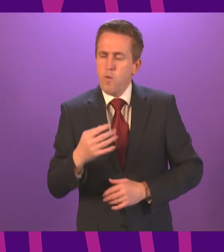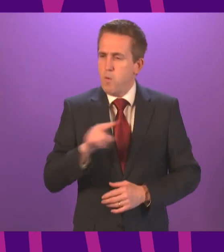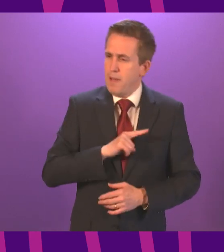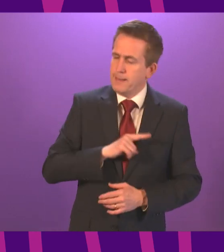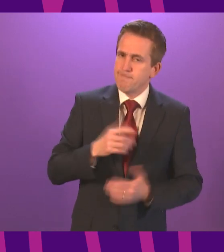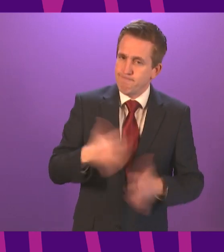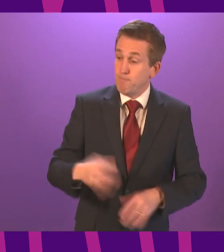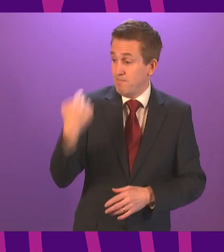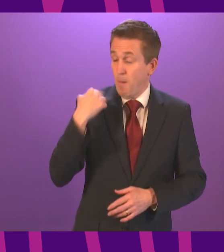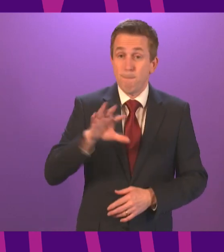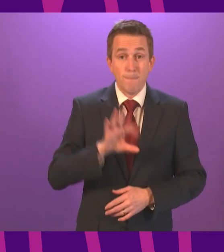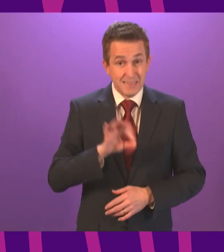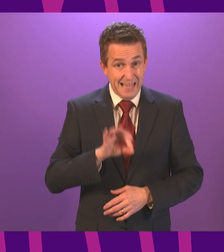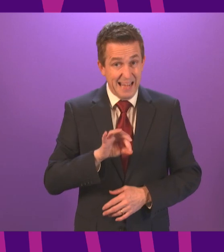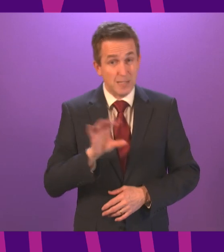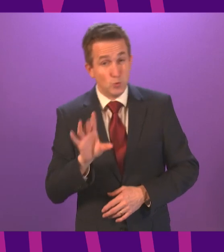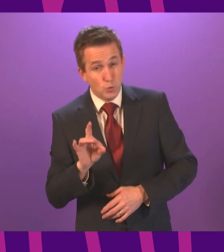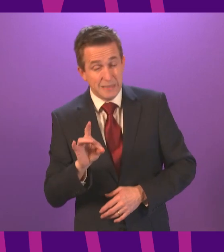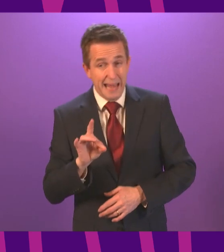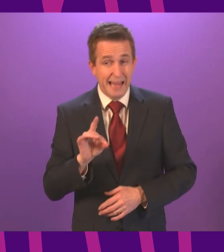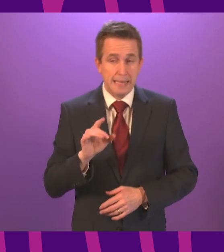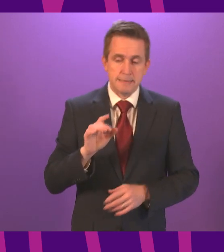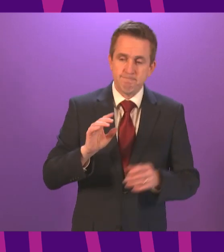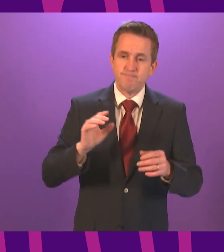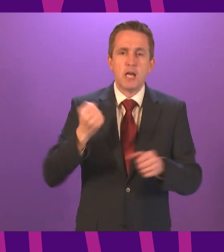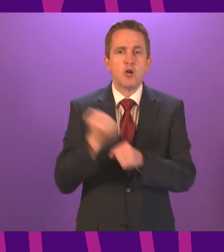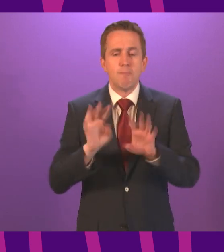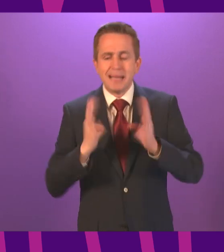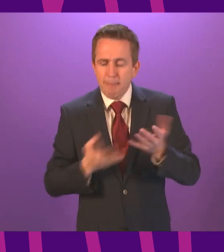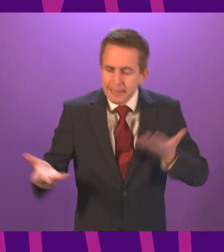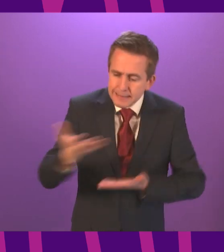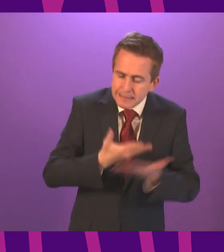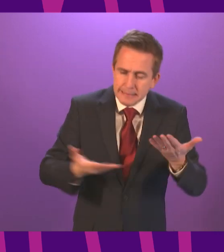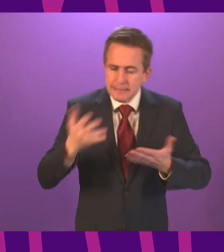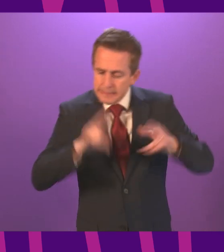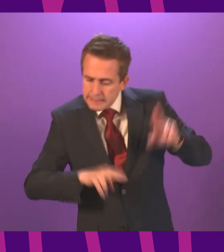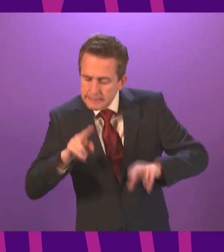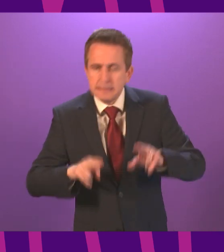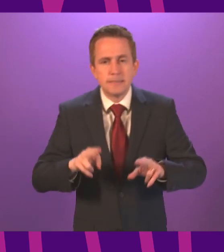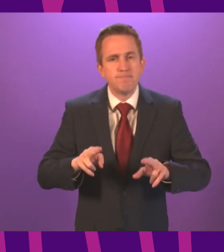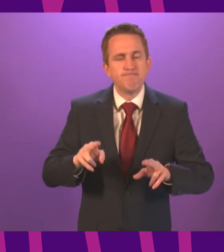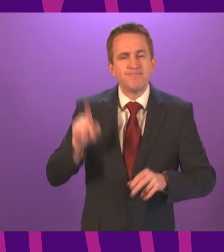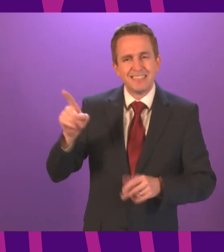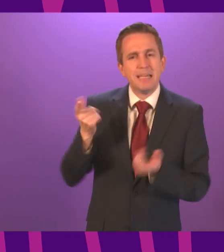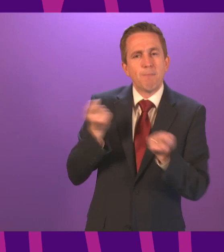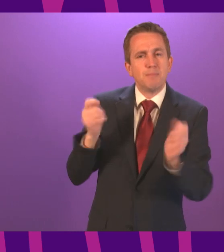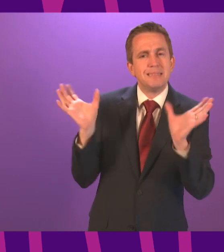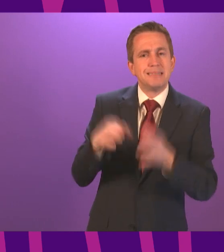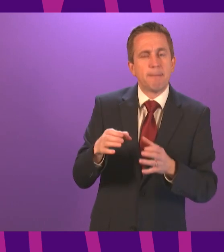into Tuesday morning, when the Cabinet made its decision, an assessment was made by the national incident management team and, more broadly, by the Scottish Government’s four